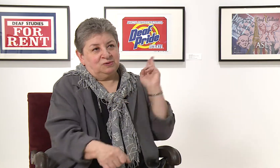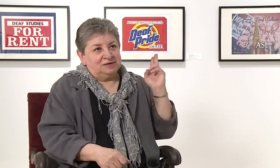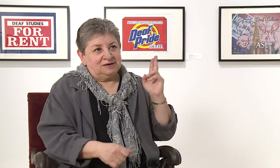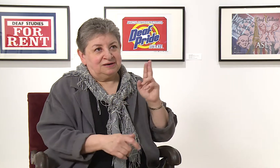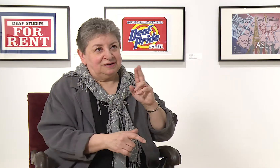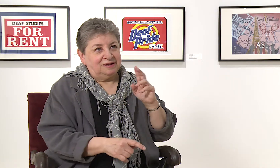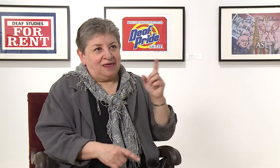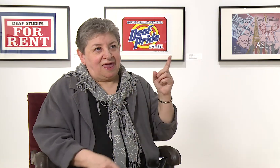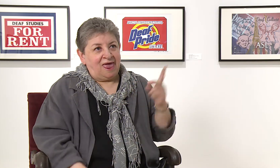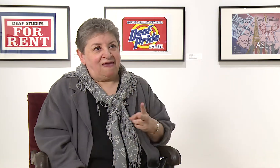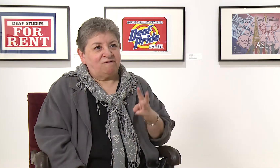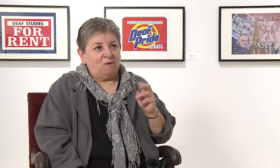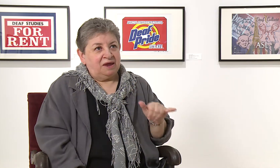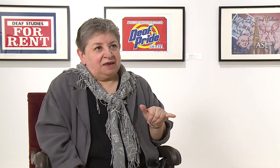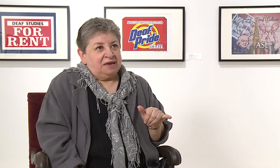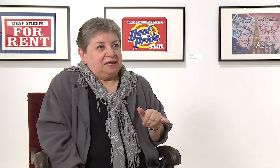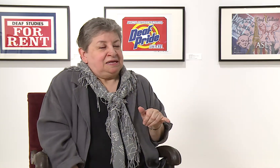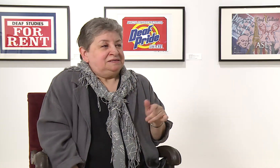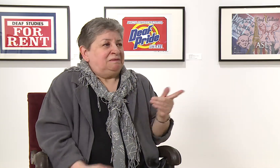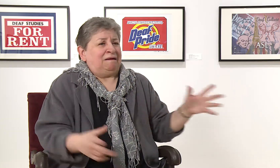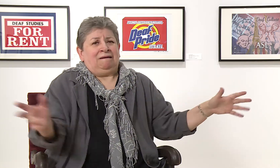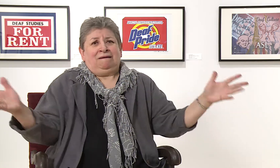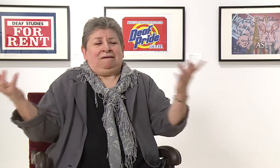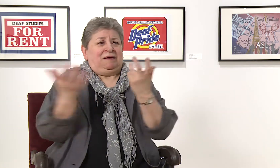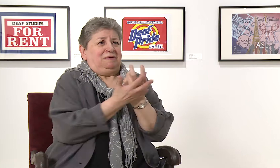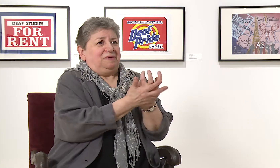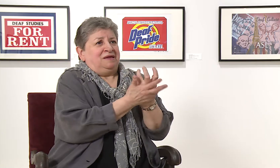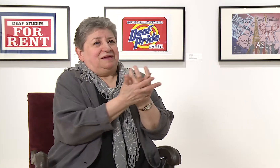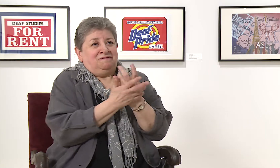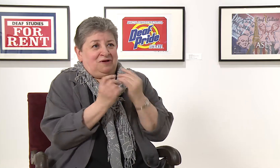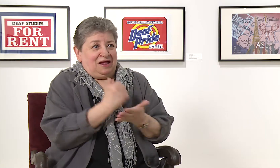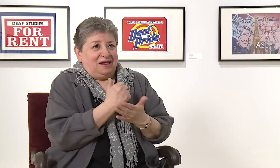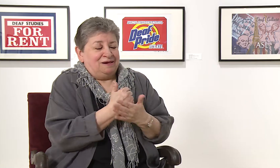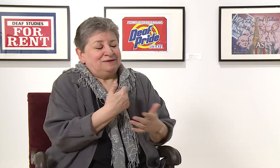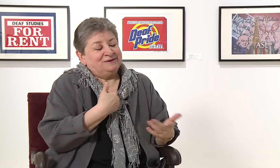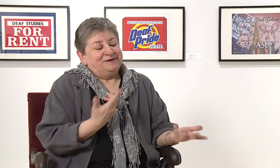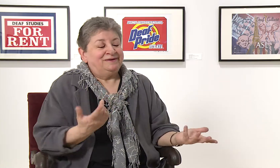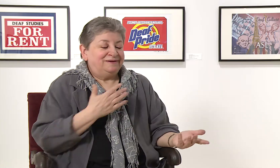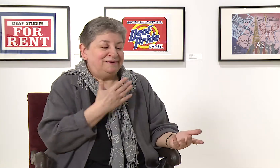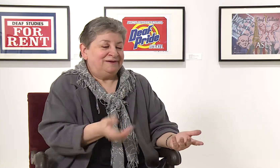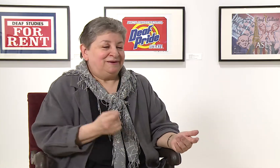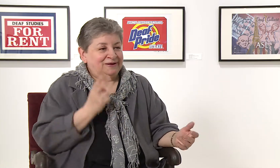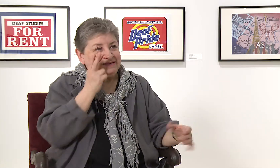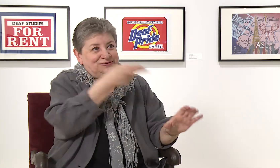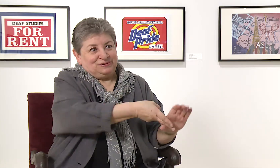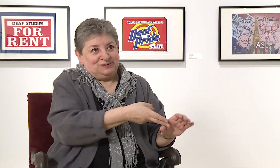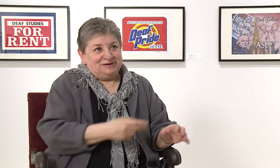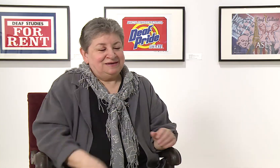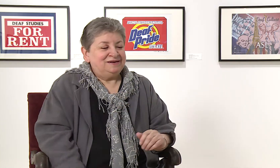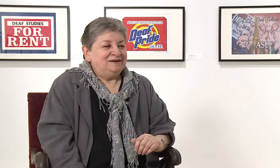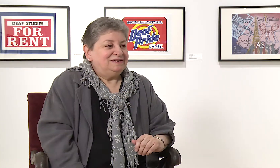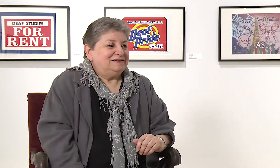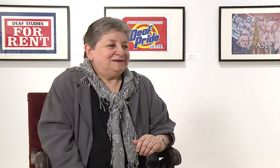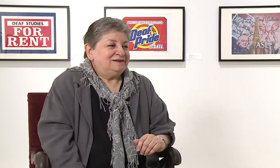The original illustrator quit halfway through the project, and so he was in immediate need of help.